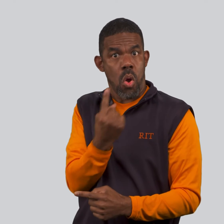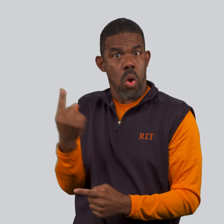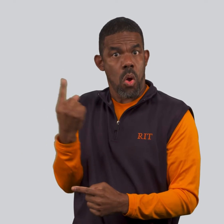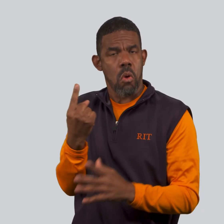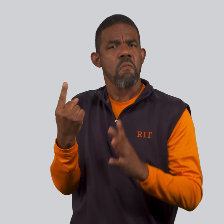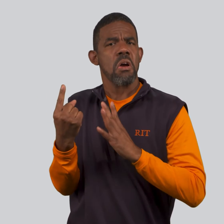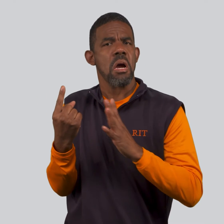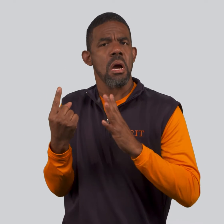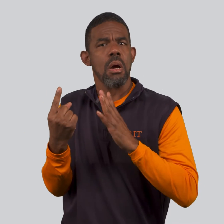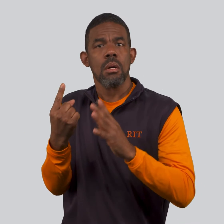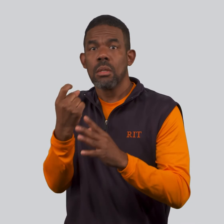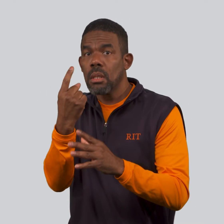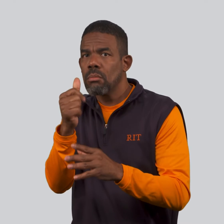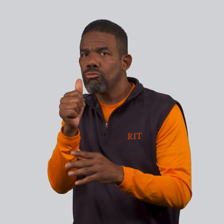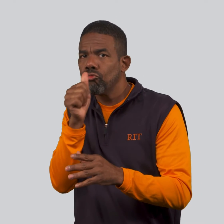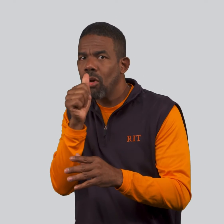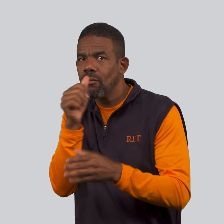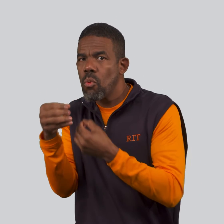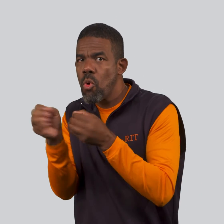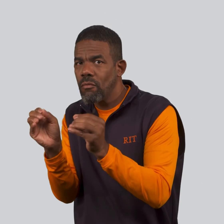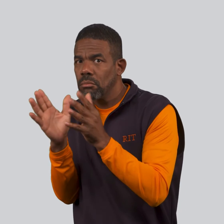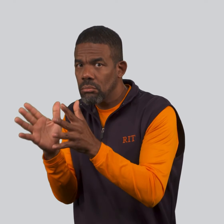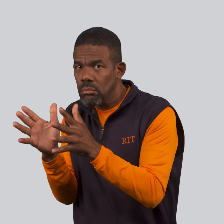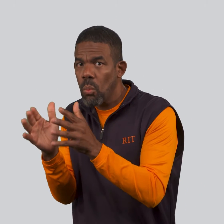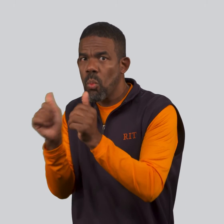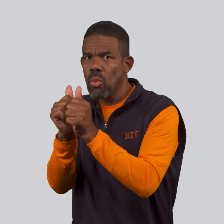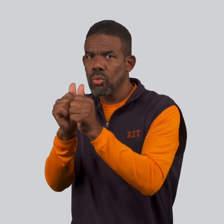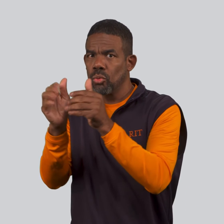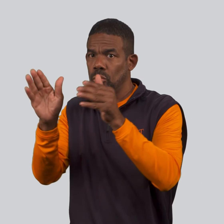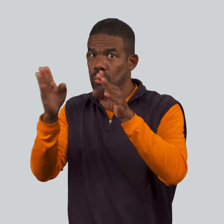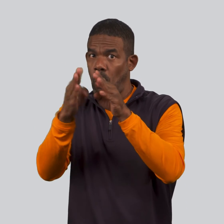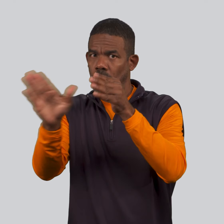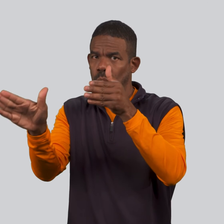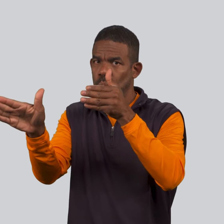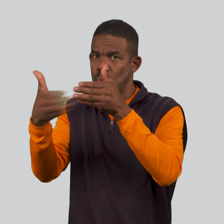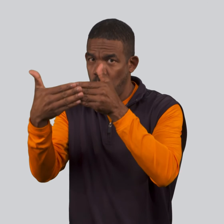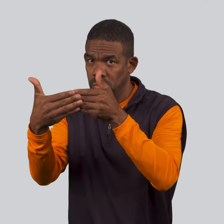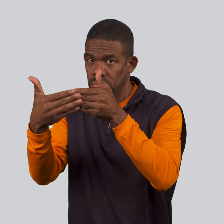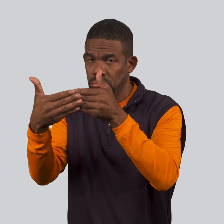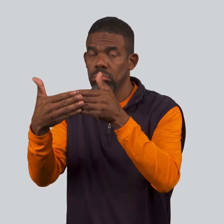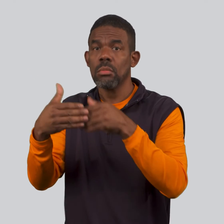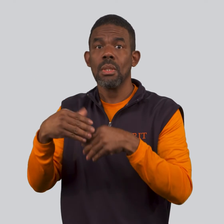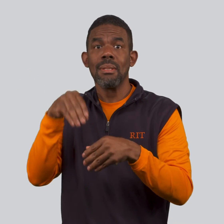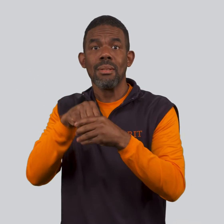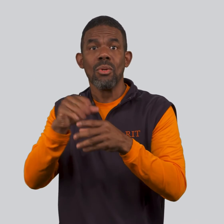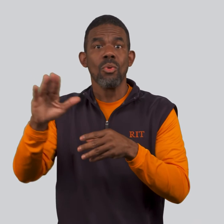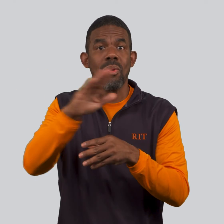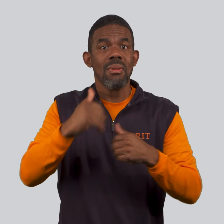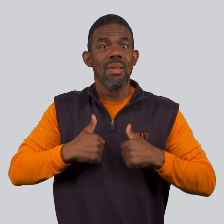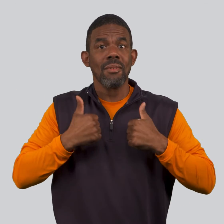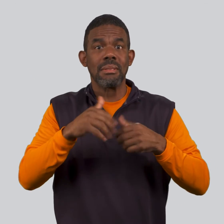in a private office with the door closed, in your living space,